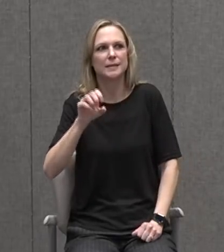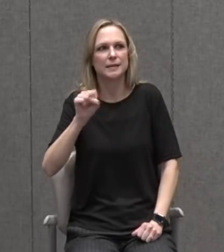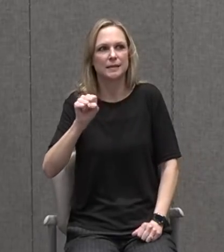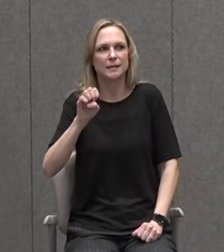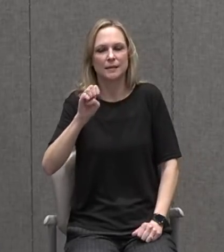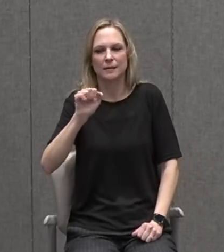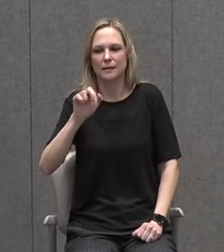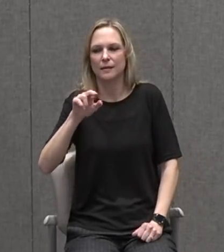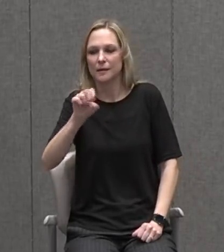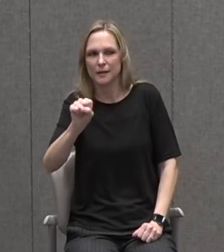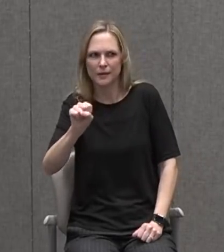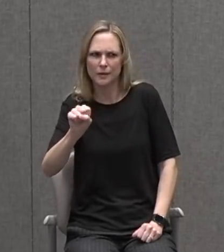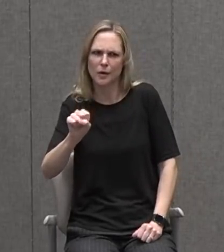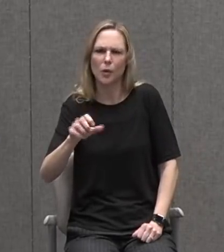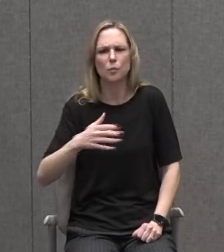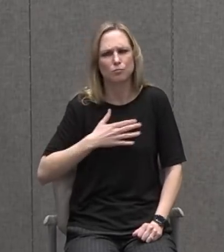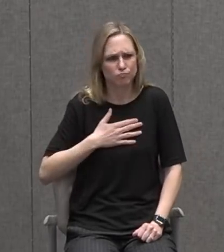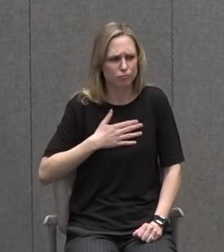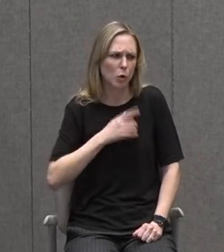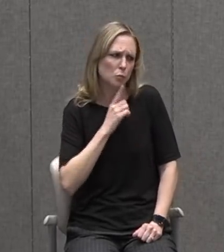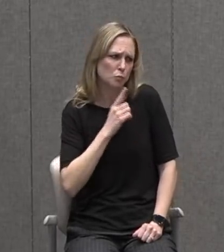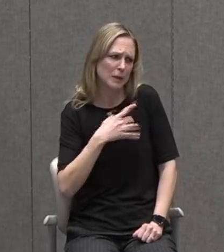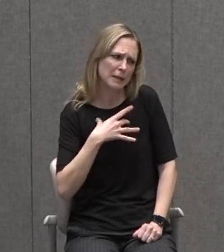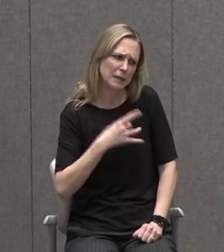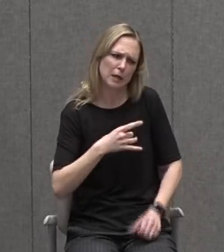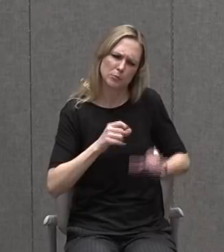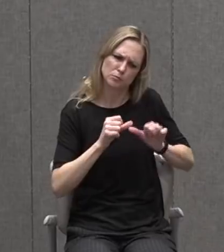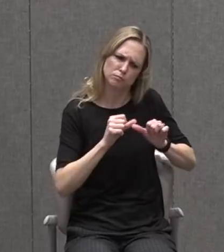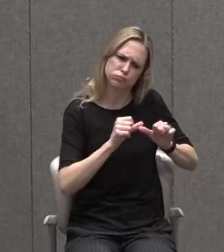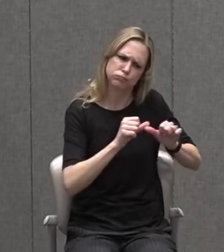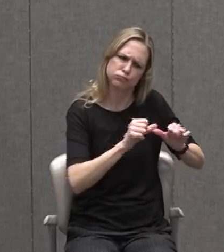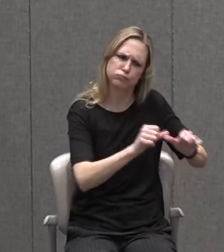I've really liked how you persevered through that problem.